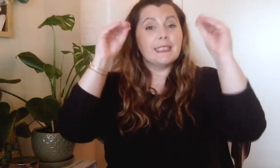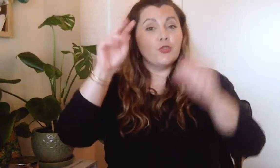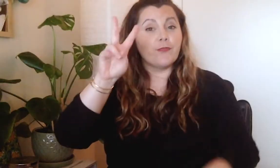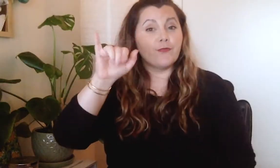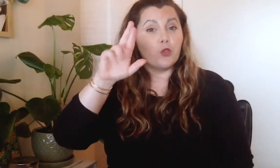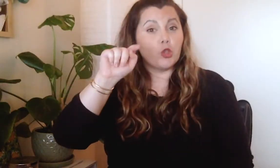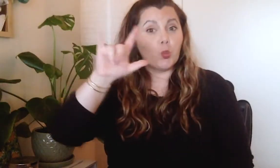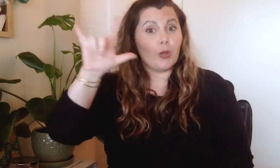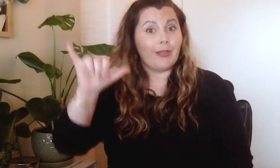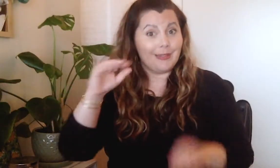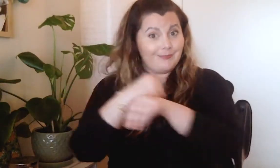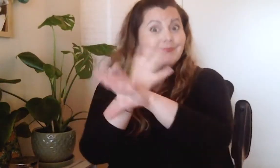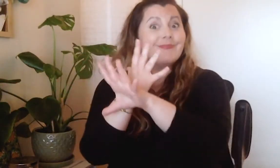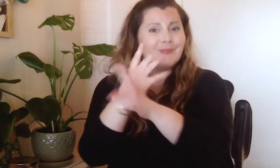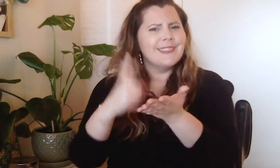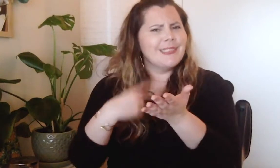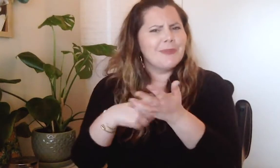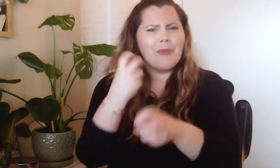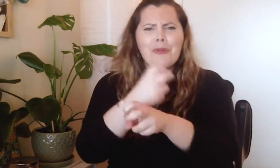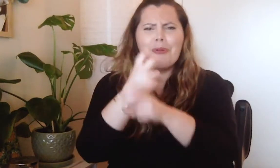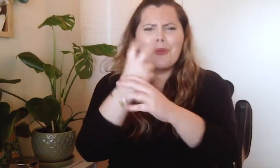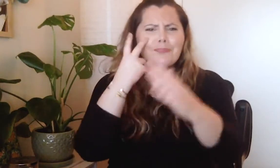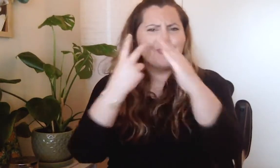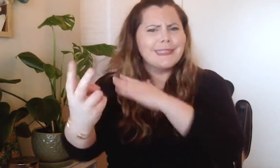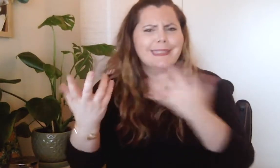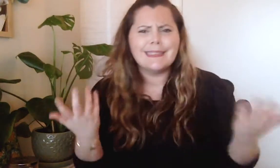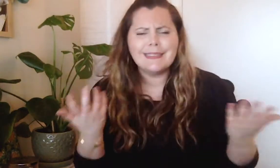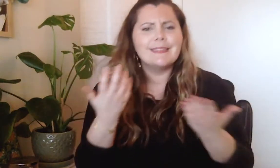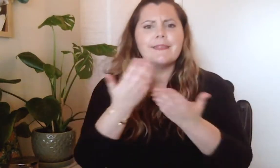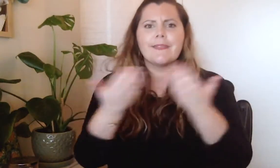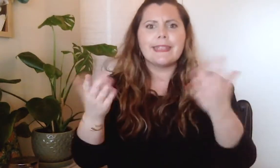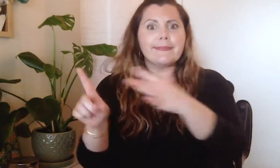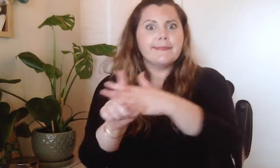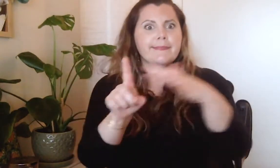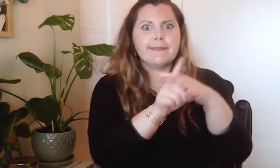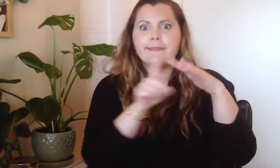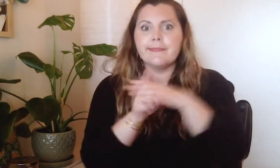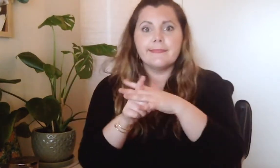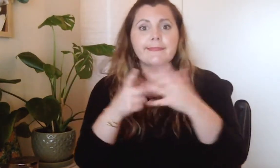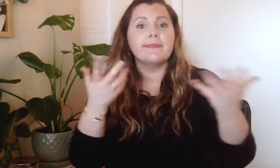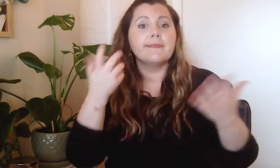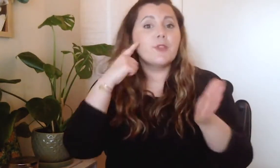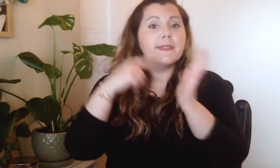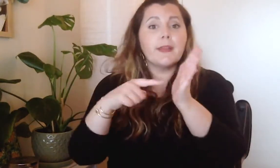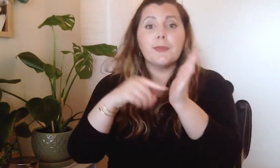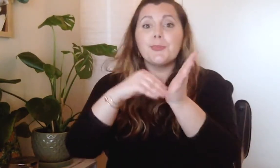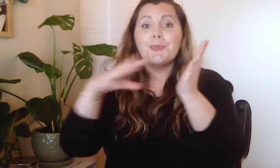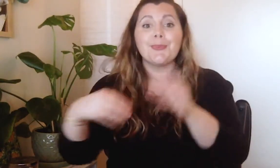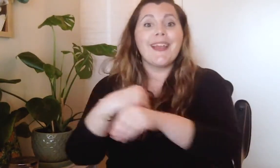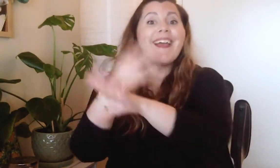Teaching virtually can be difficult and unpredictable. There is always something that could happen.